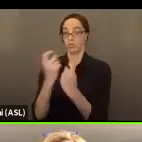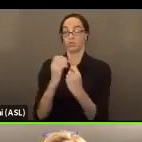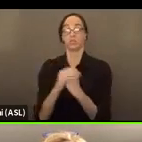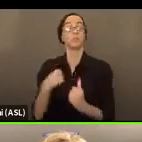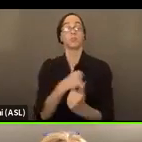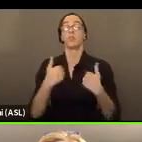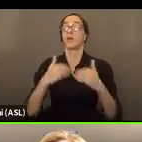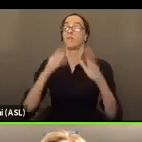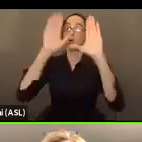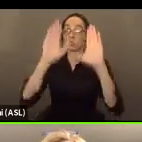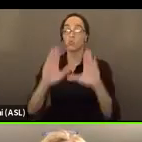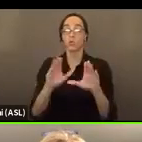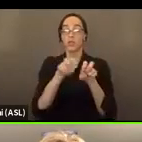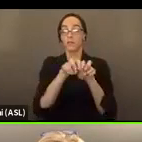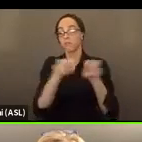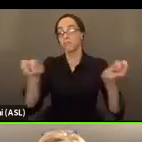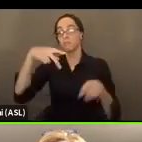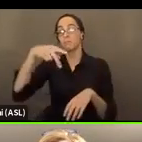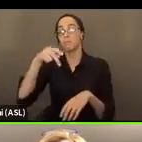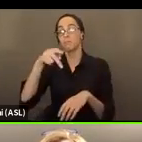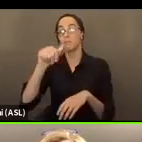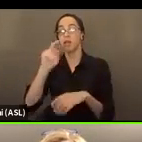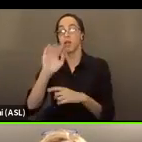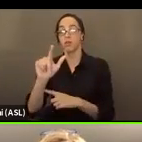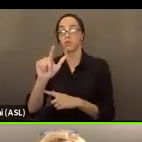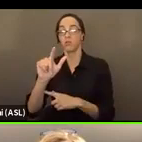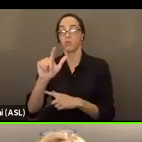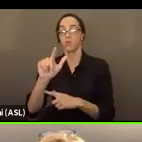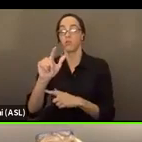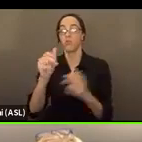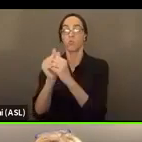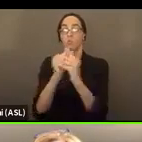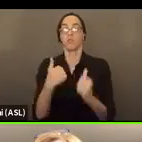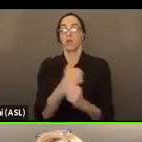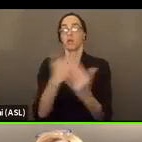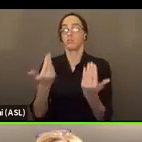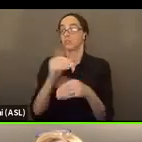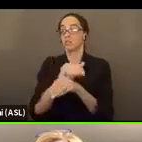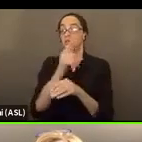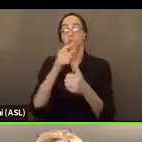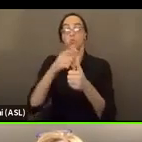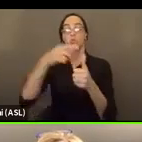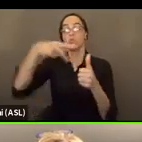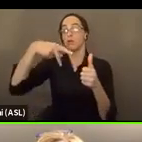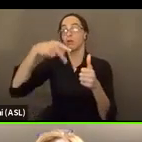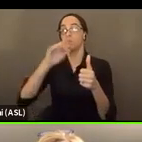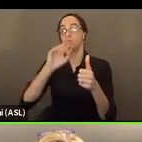paul dunaway from the sonoma county area on asian agency who's the director of the adult and agents